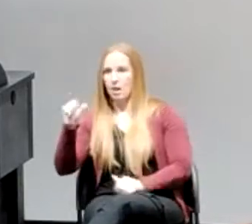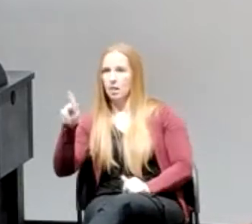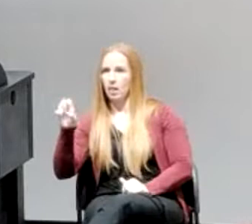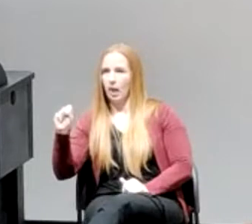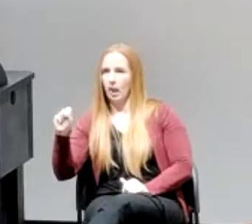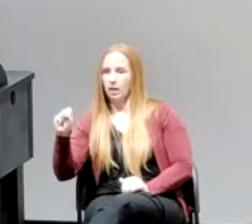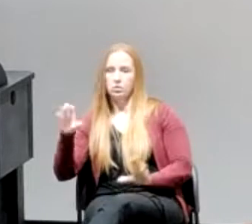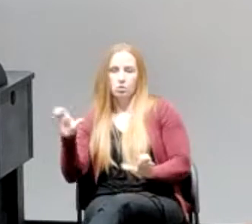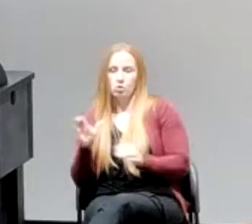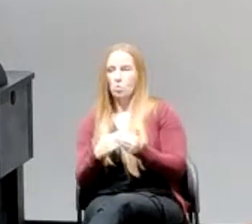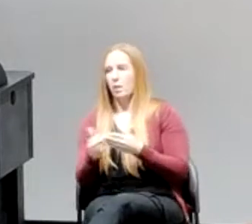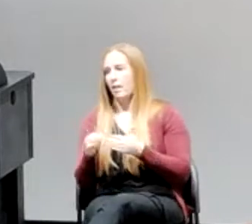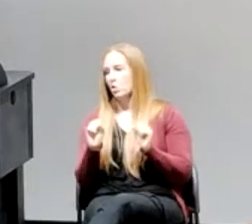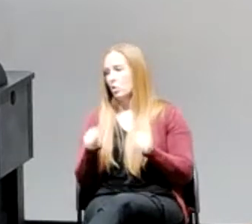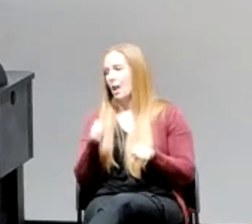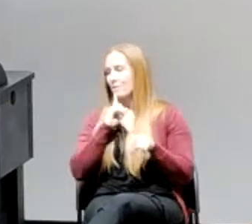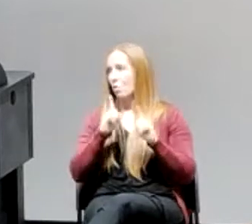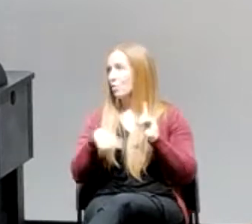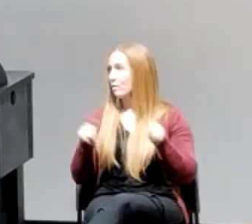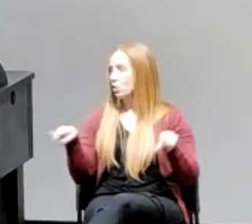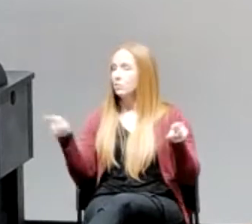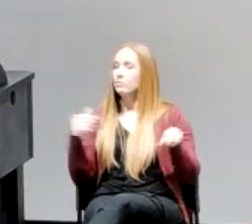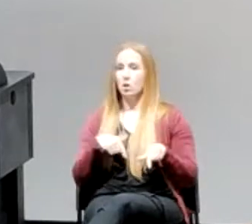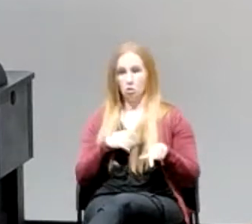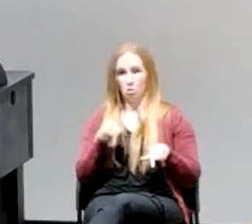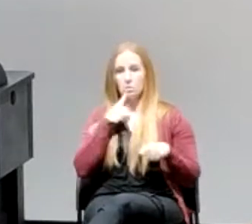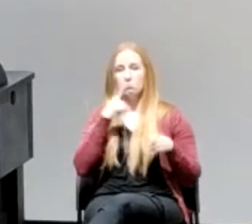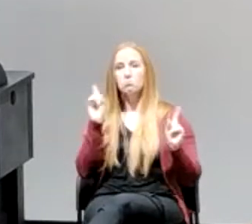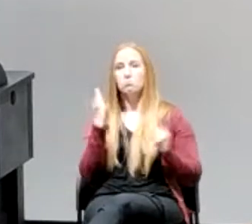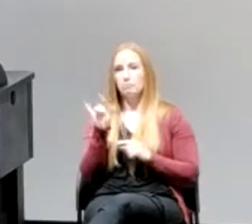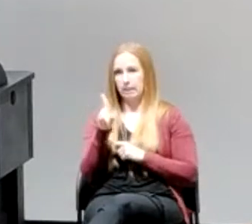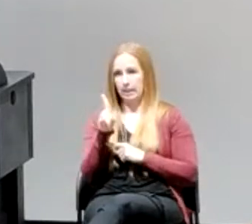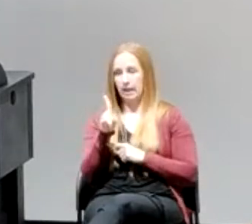just their little plot of land as a new city in lass investigate agency called the lakes Nevada.